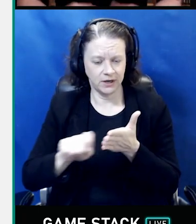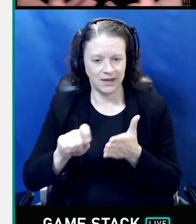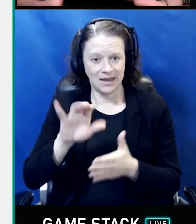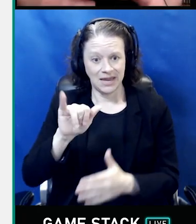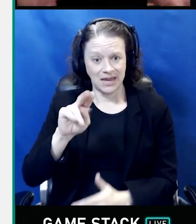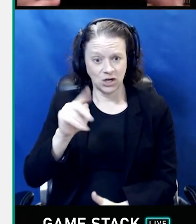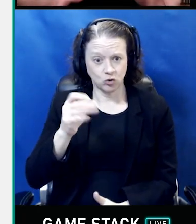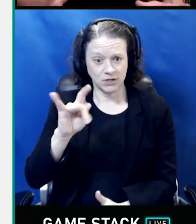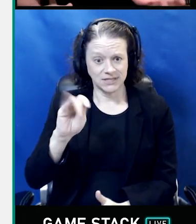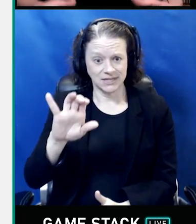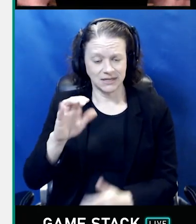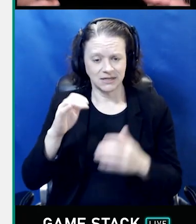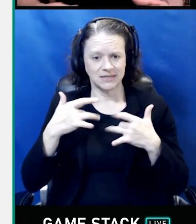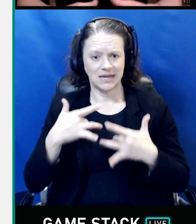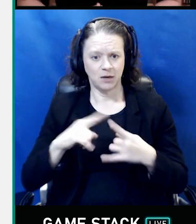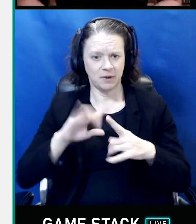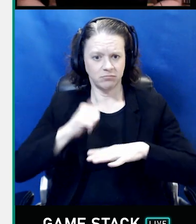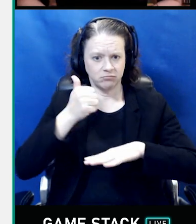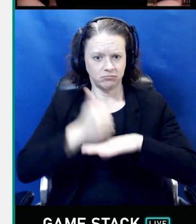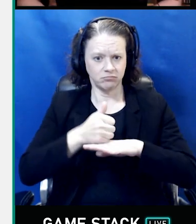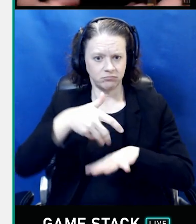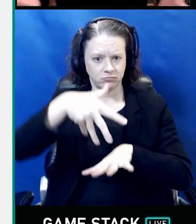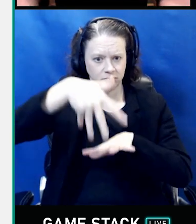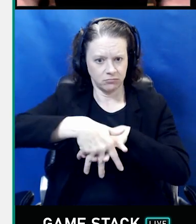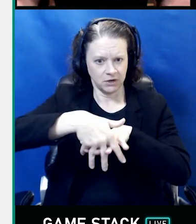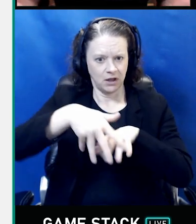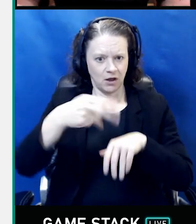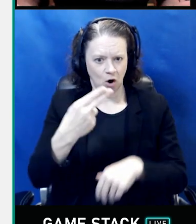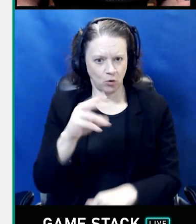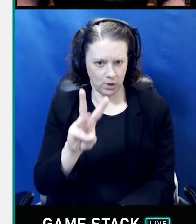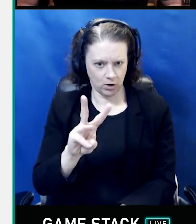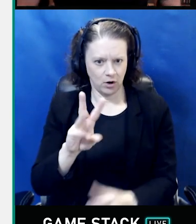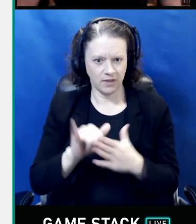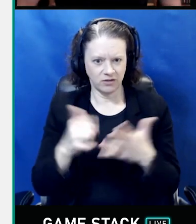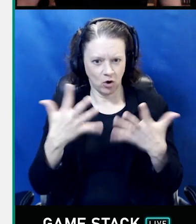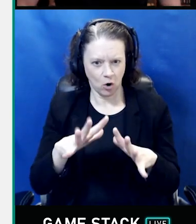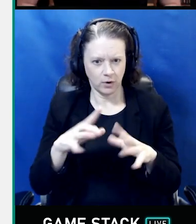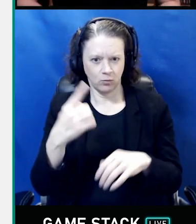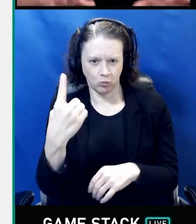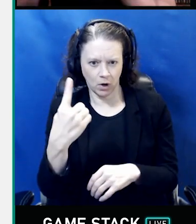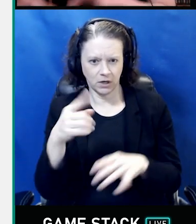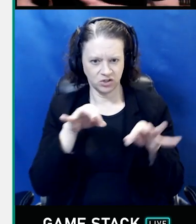so there's not really any code that implements it, it's a single hardware instruction. At least that's the ideal.